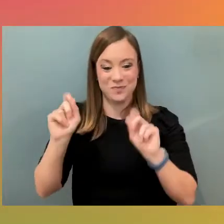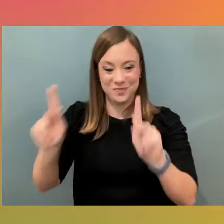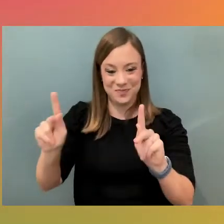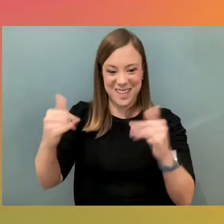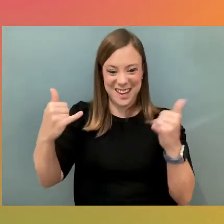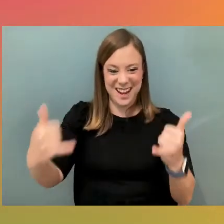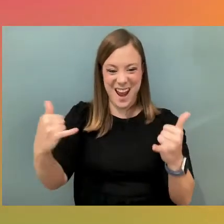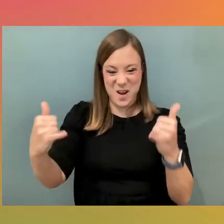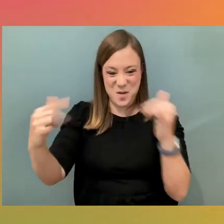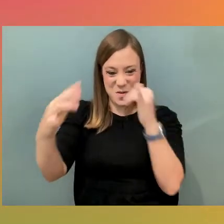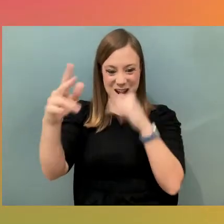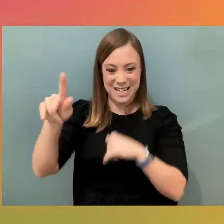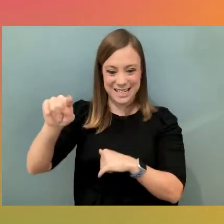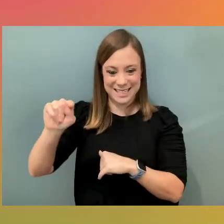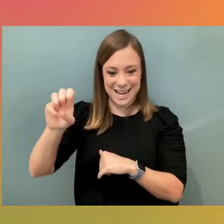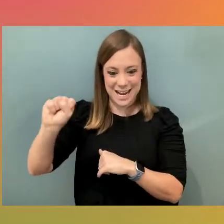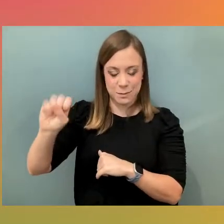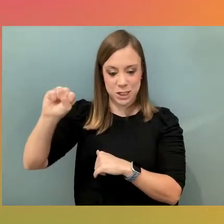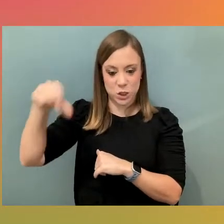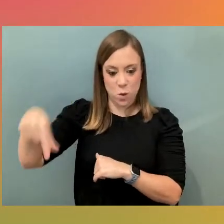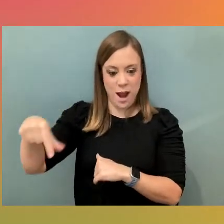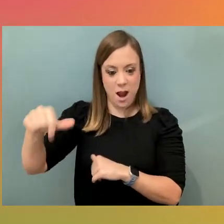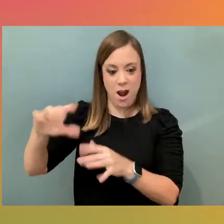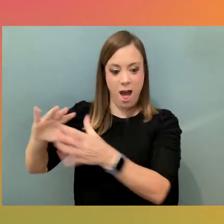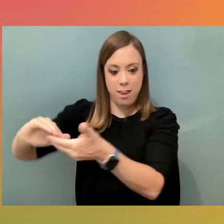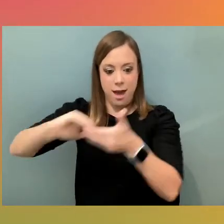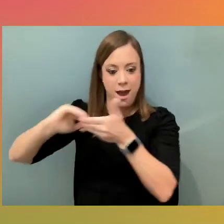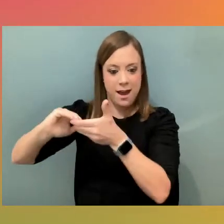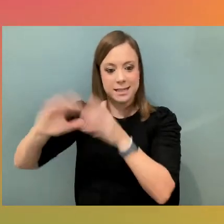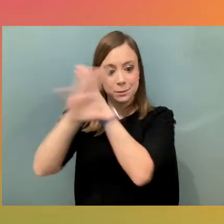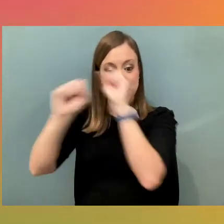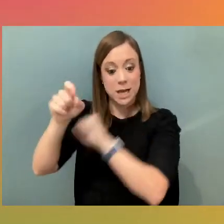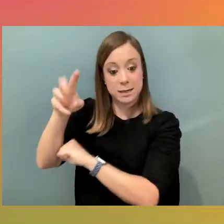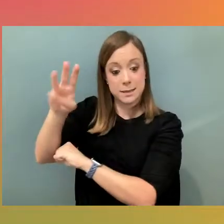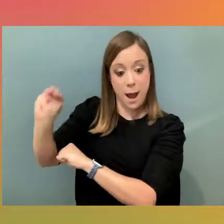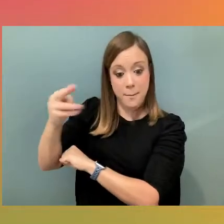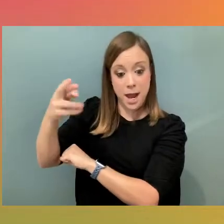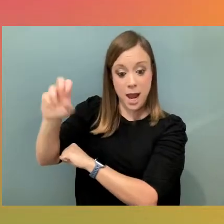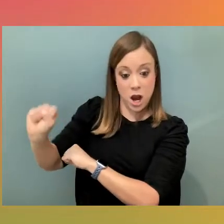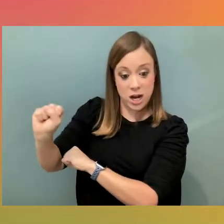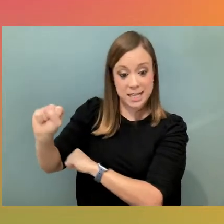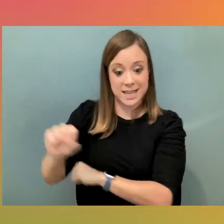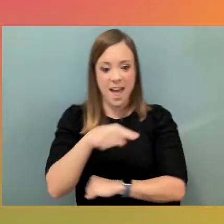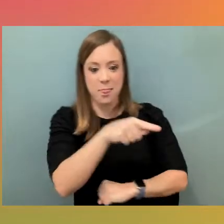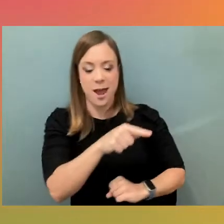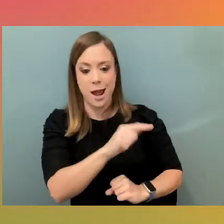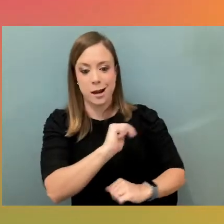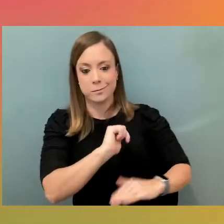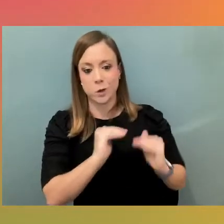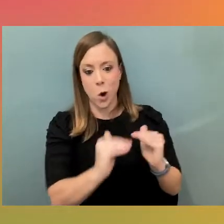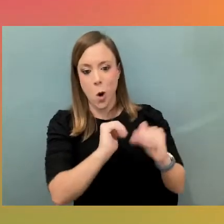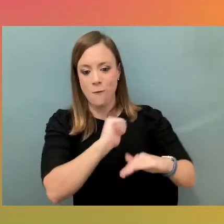AND NOW, PLEASE WELCOME TIMES SQUARE ALLIANCE PRESIDENT TOM HARRIS AND EVENT COFOUNDER,